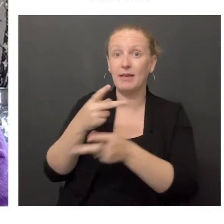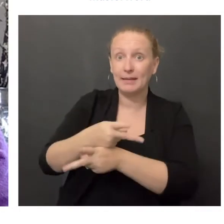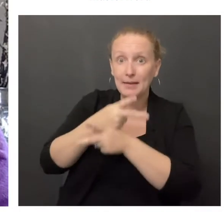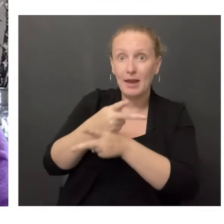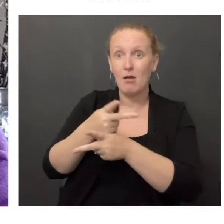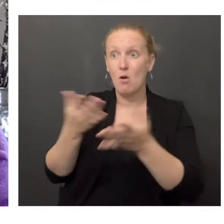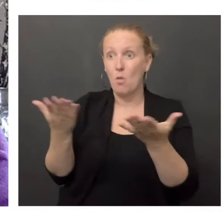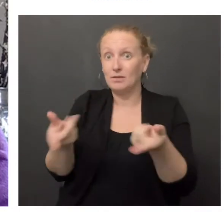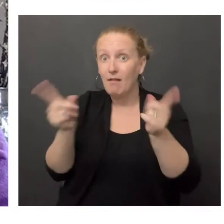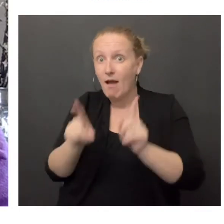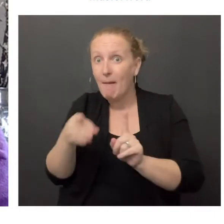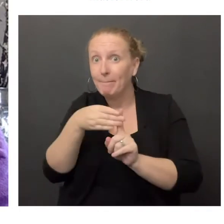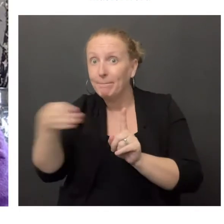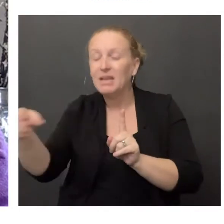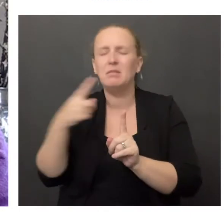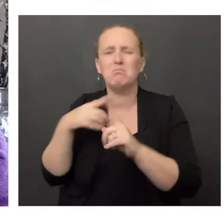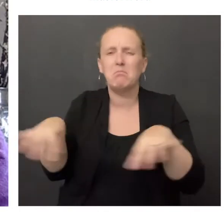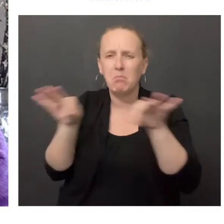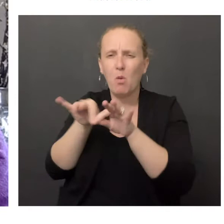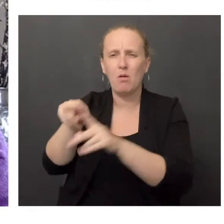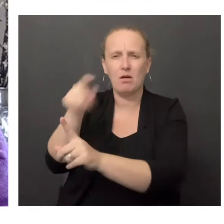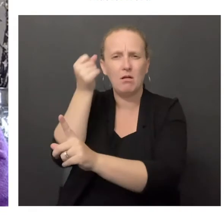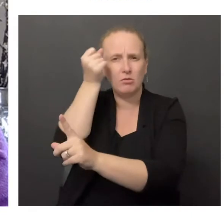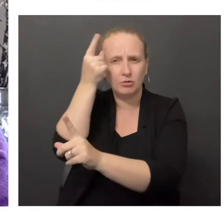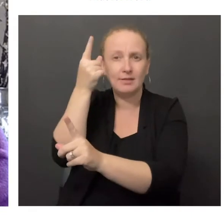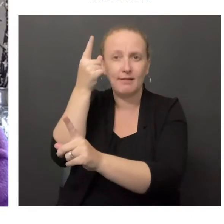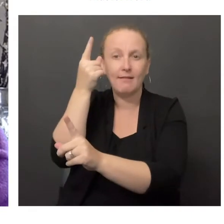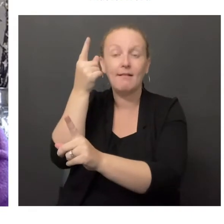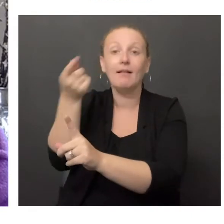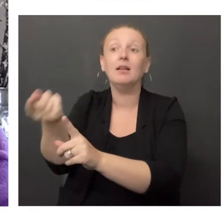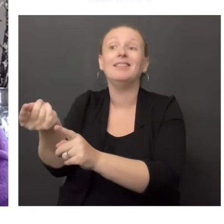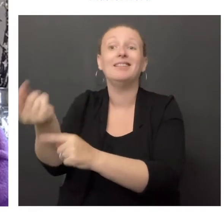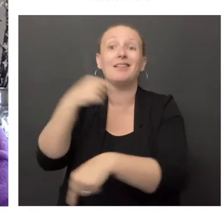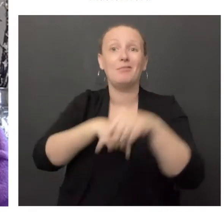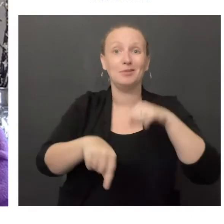So, I really, it comes back to convenience